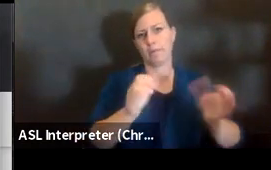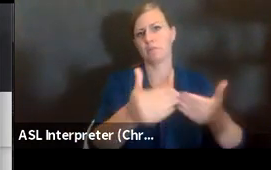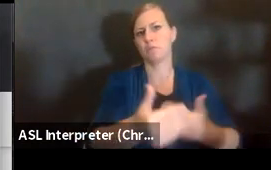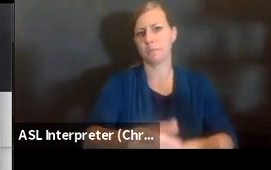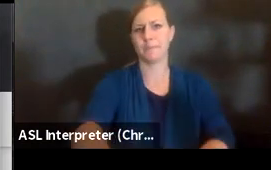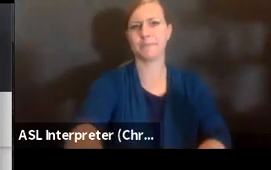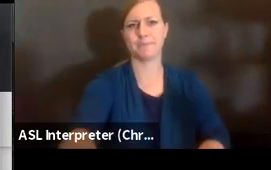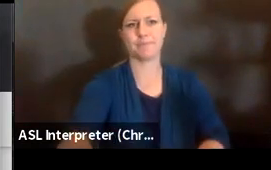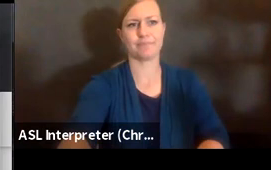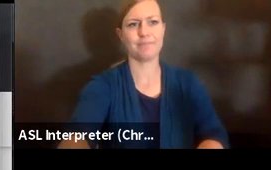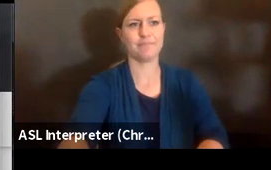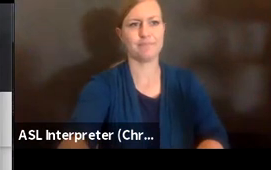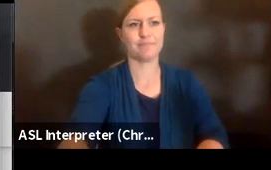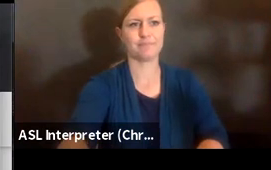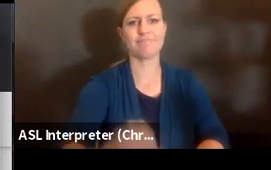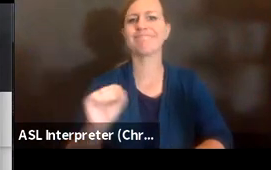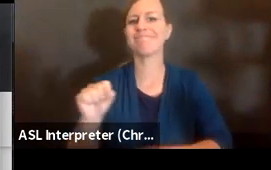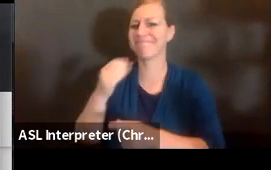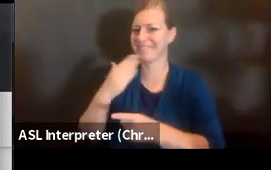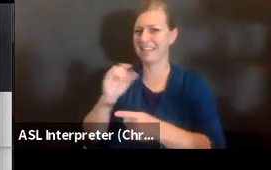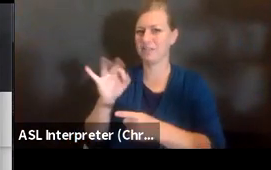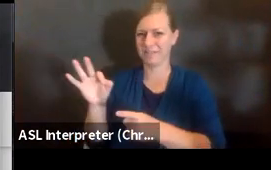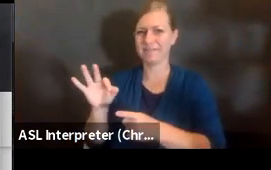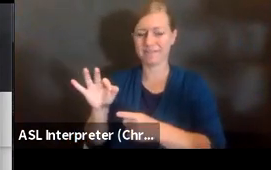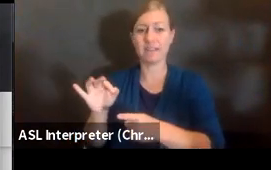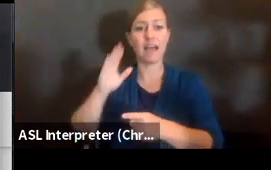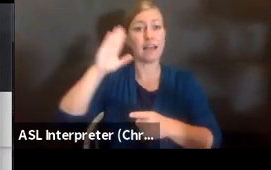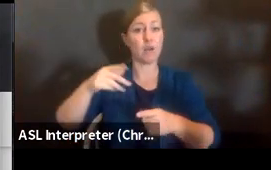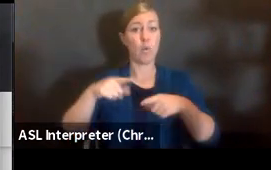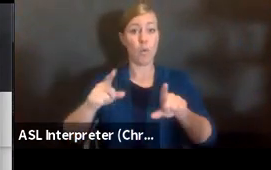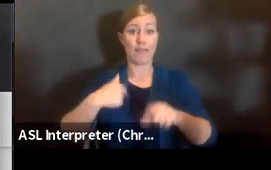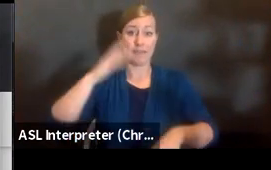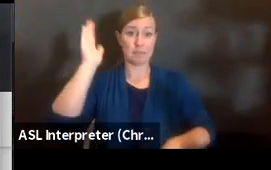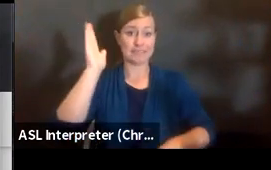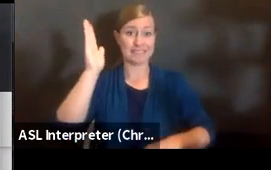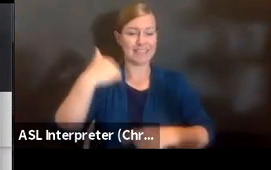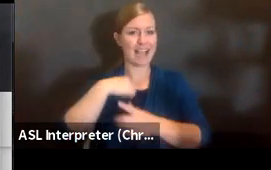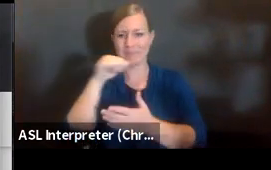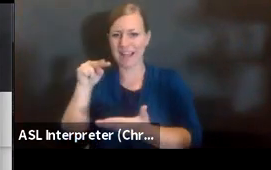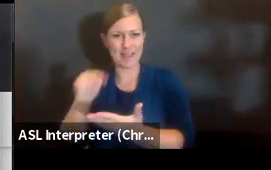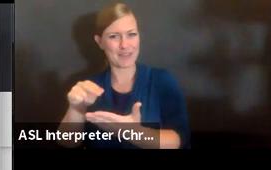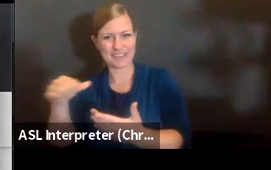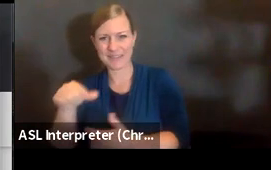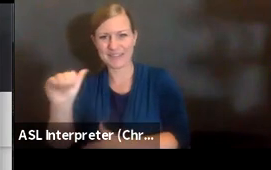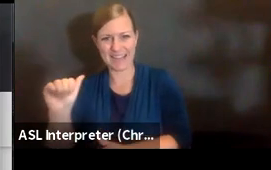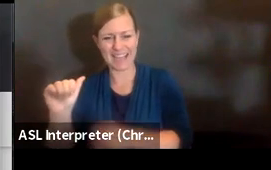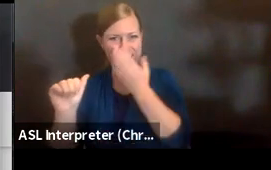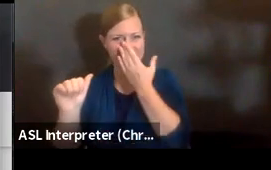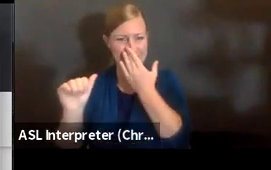Katherine Livick - ESD 112: Yeah, thank you for that, Jeff. AndI know, see while I'm presenting I'm not looking at the Q&A because I think it would probably distract me to